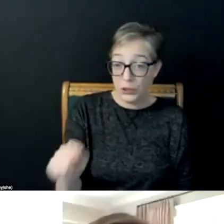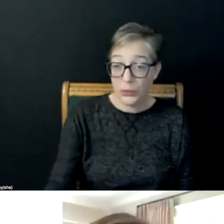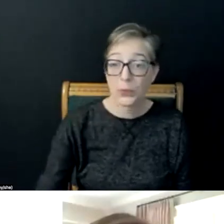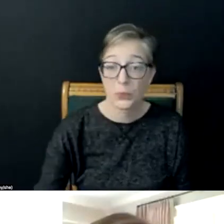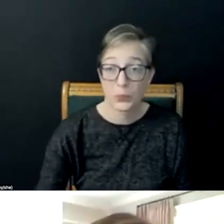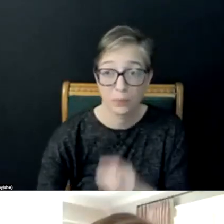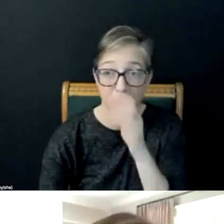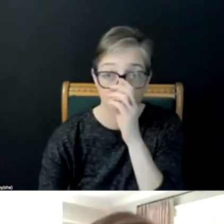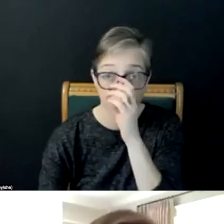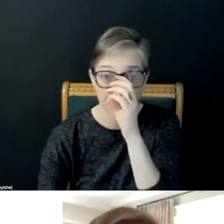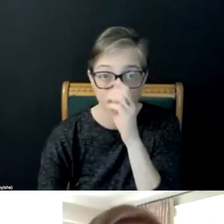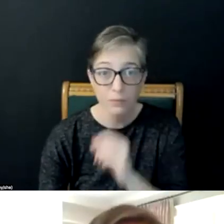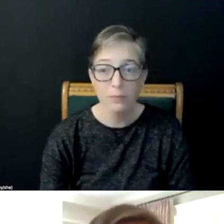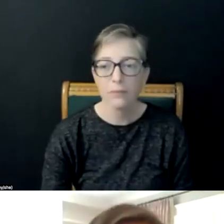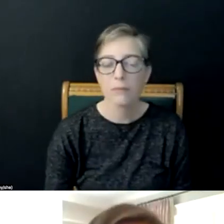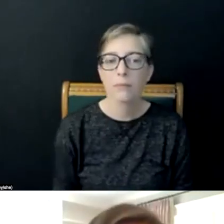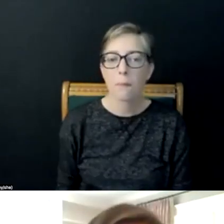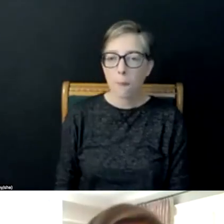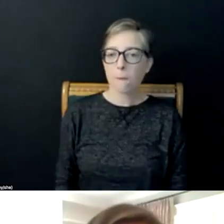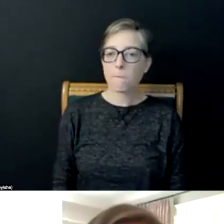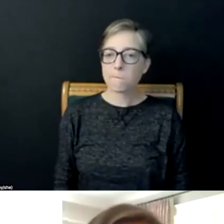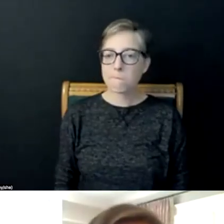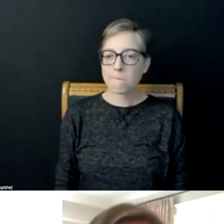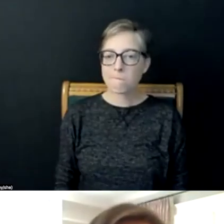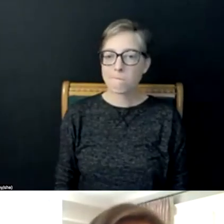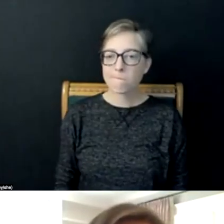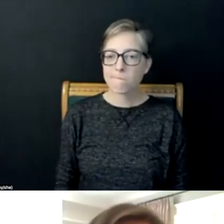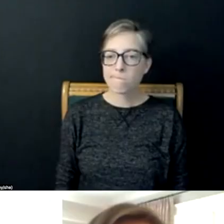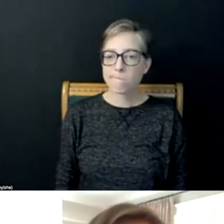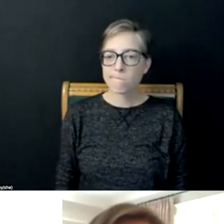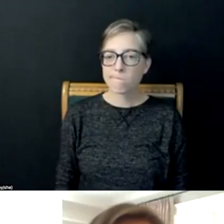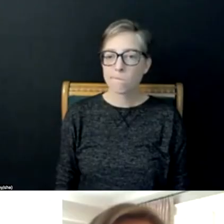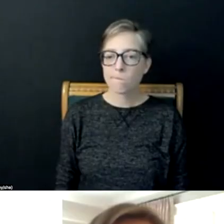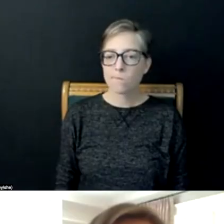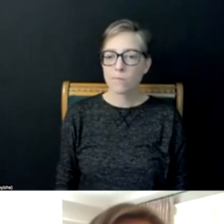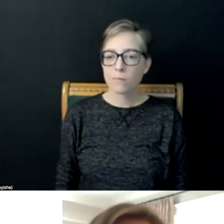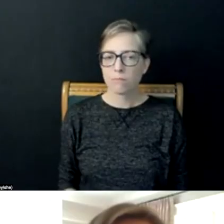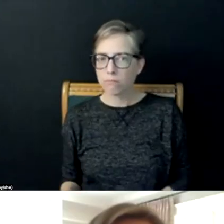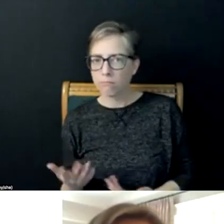My question for Kristie is "Why allow the staff to speak to you in a derogatory manner.